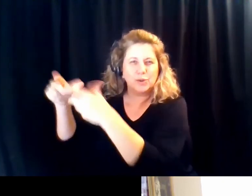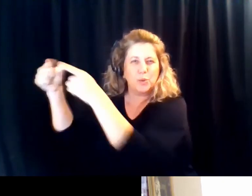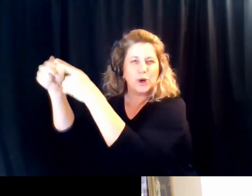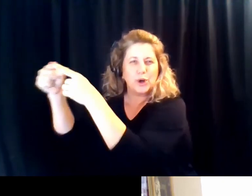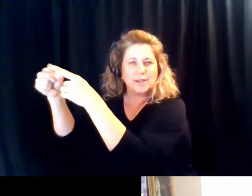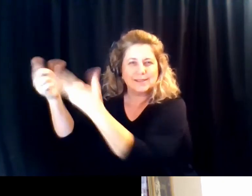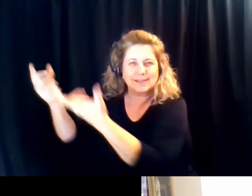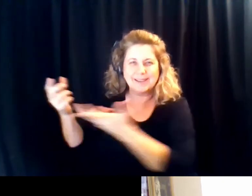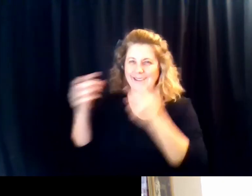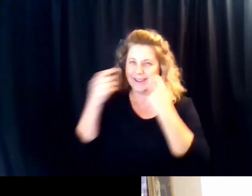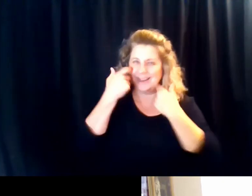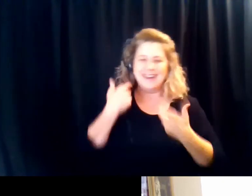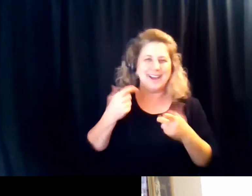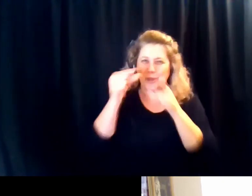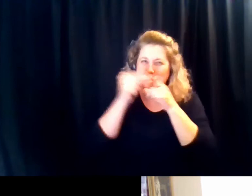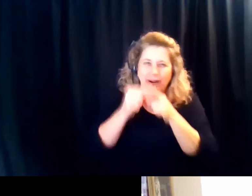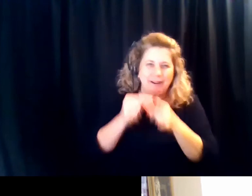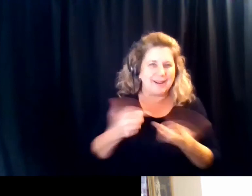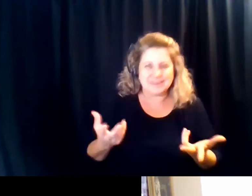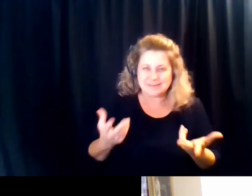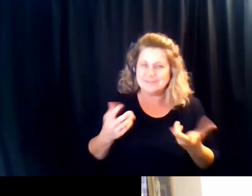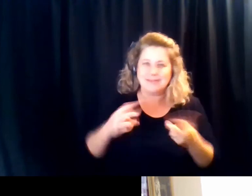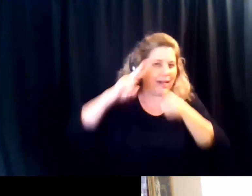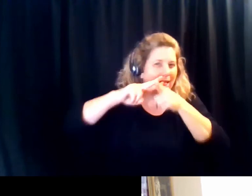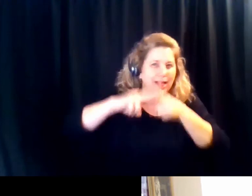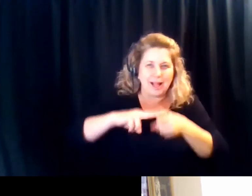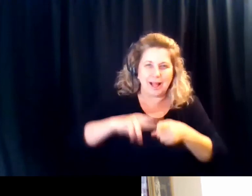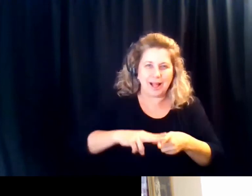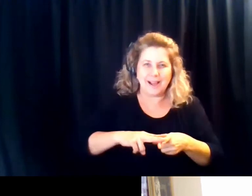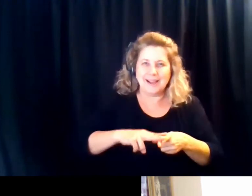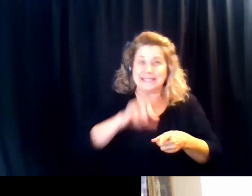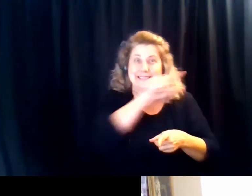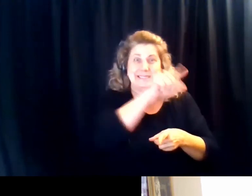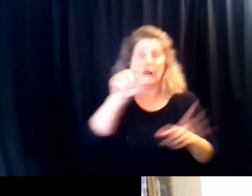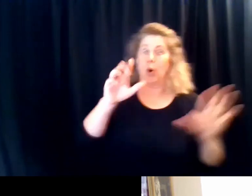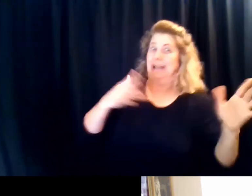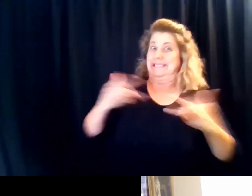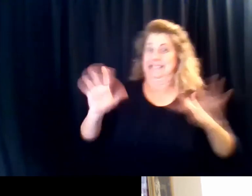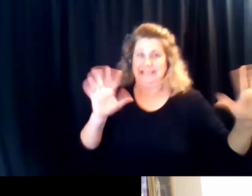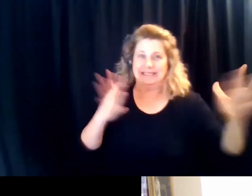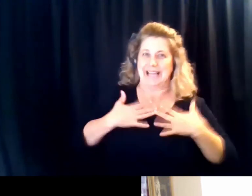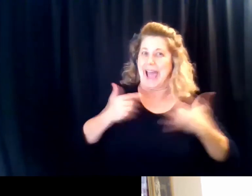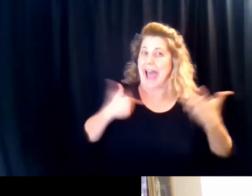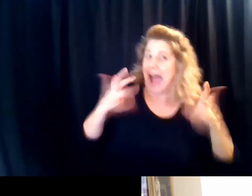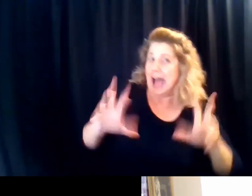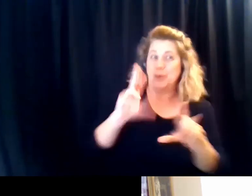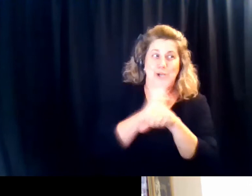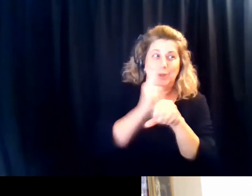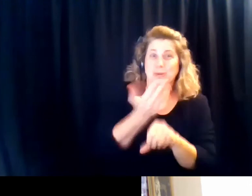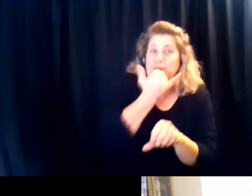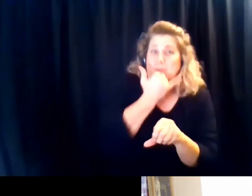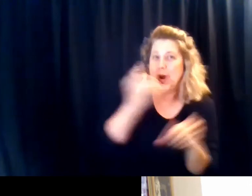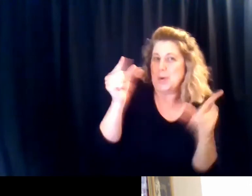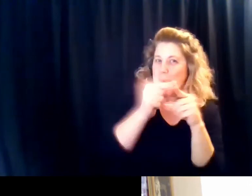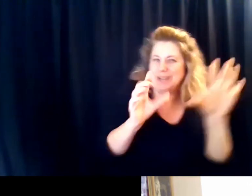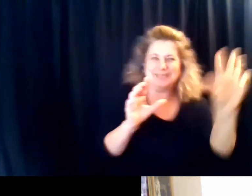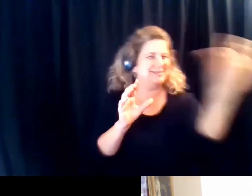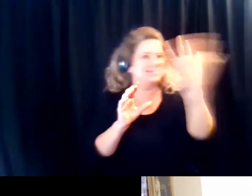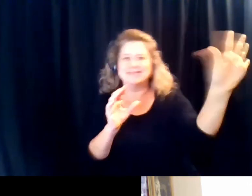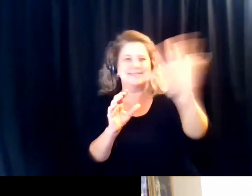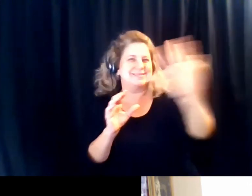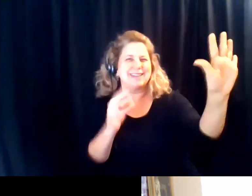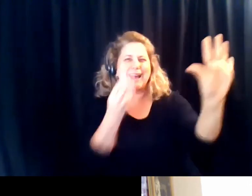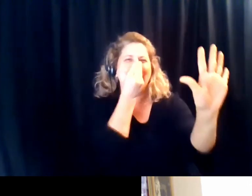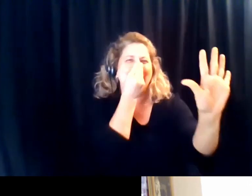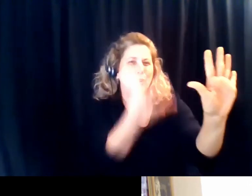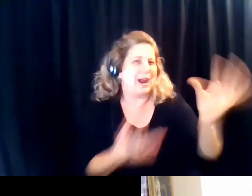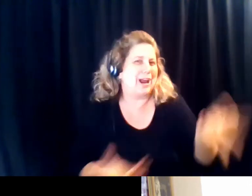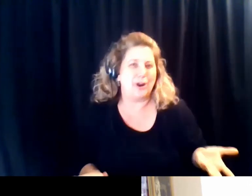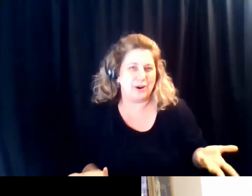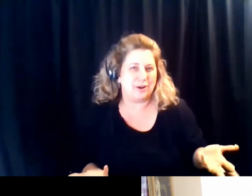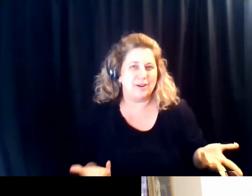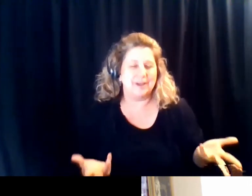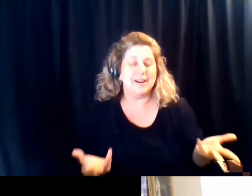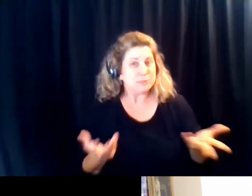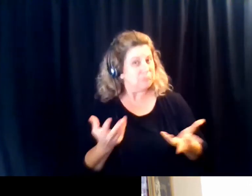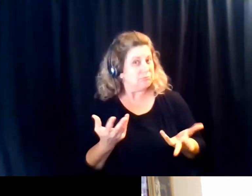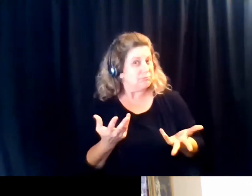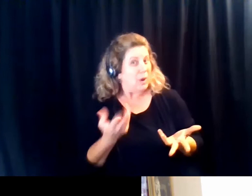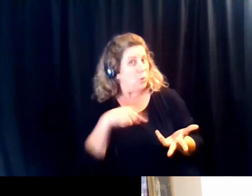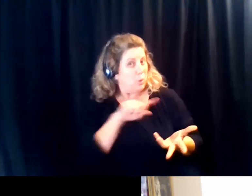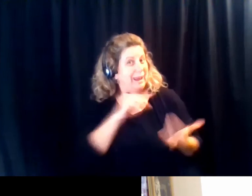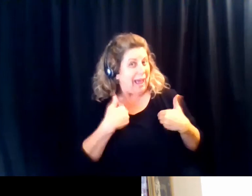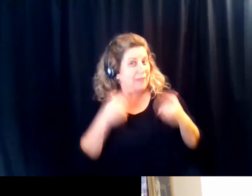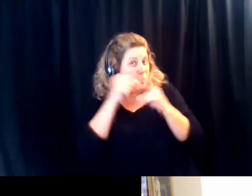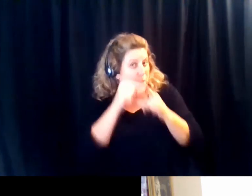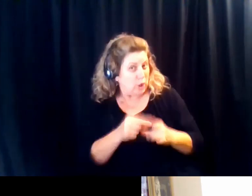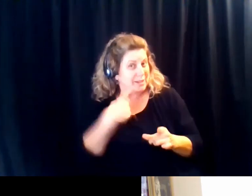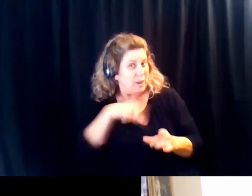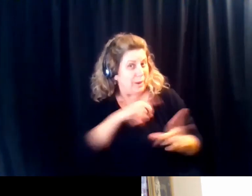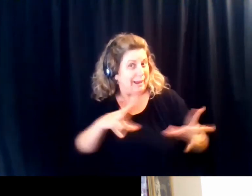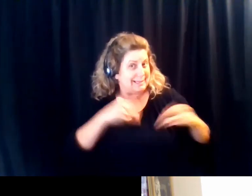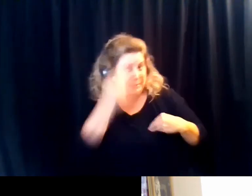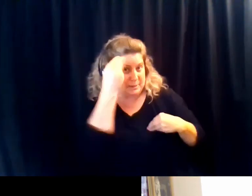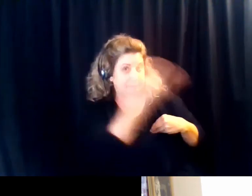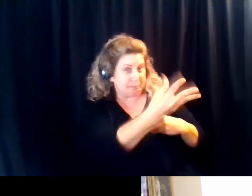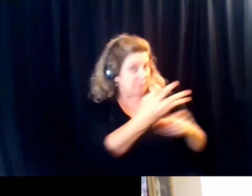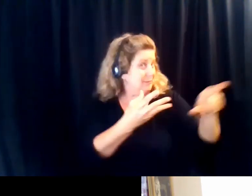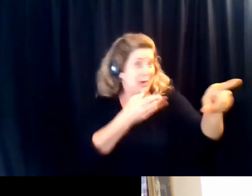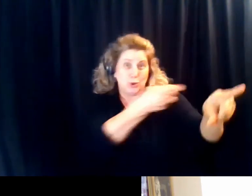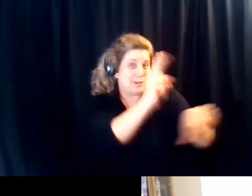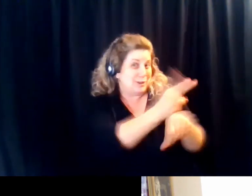Judith Heumann: And less time on arguing around words for me. I think the words that people feel come through with are disabled or people with disabilities. I call myself a disabled person because no other minority group calls themselves a person with whatever. Right. It's like